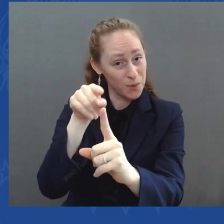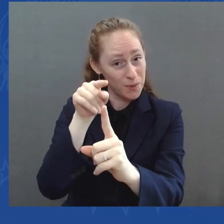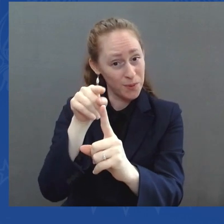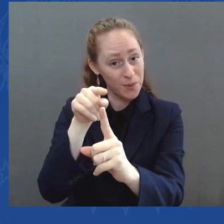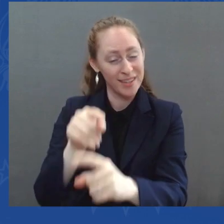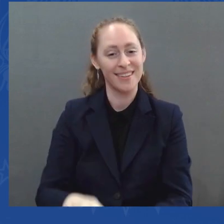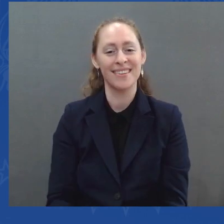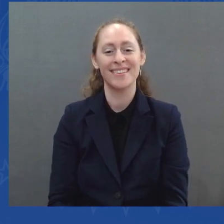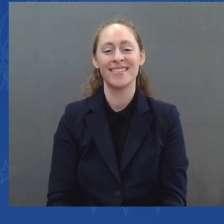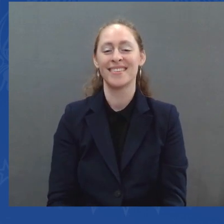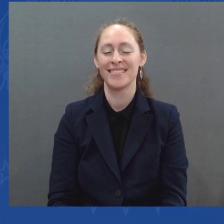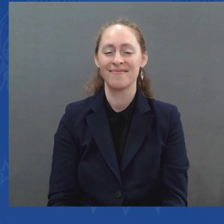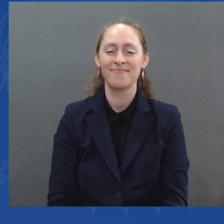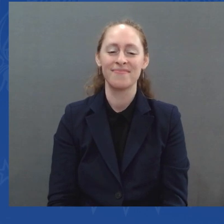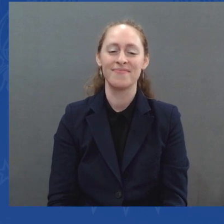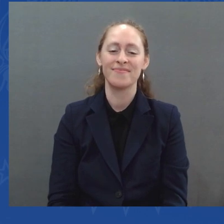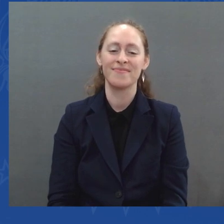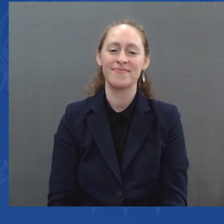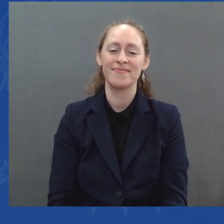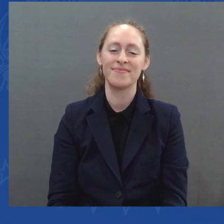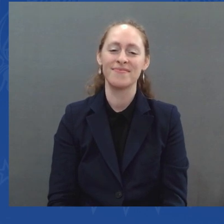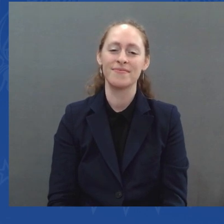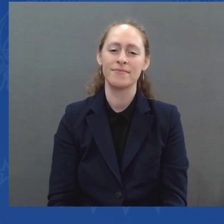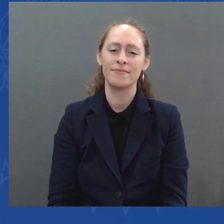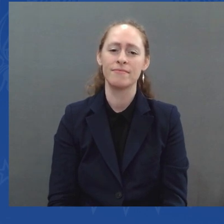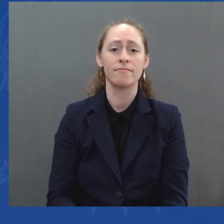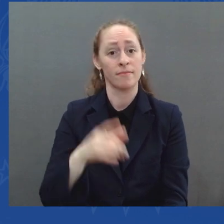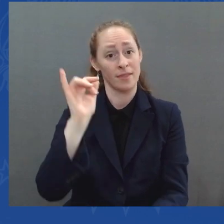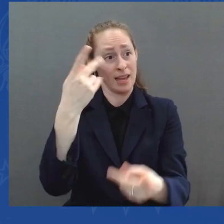And you did that. You did it. Let's be honest.